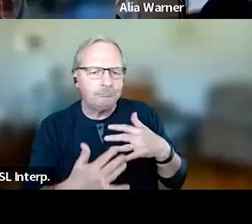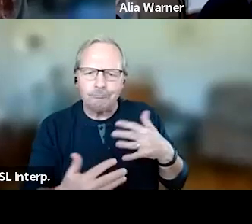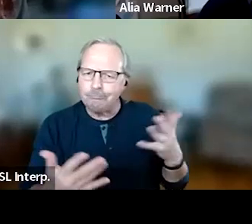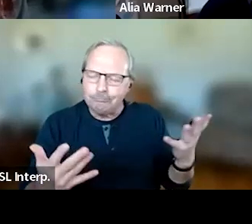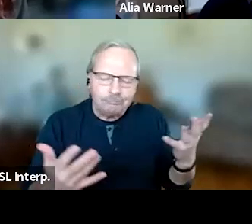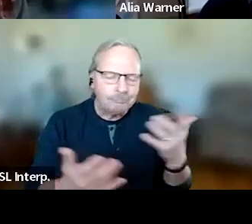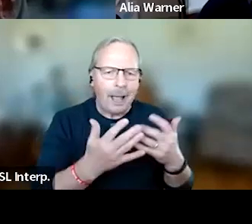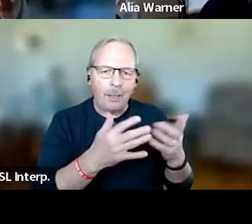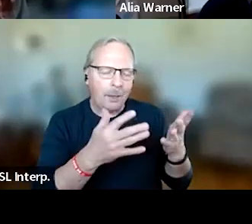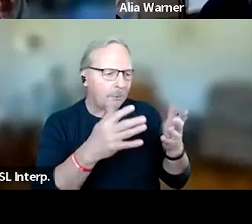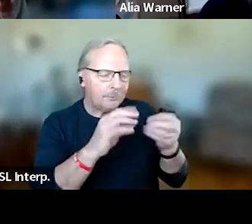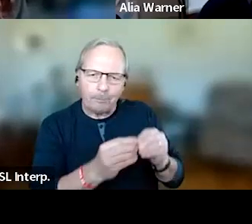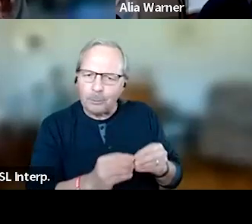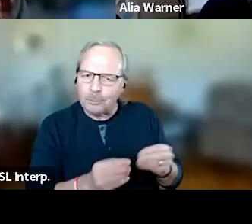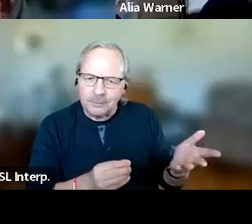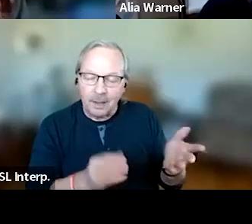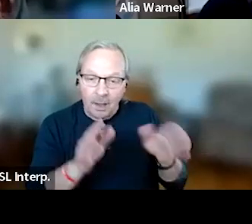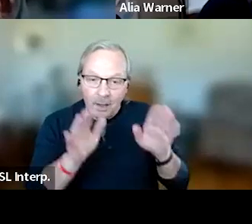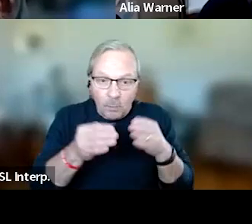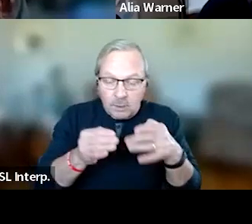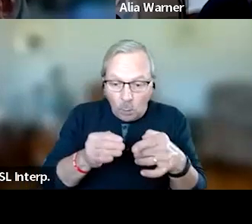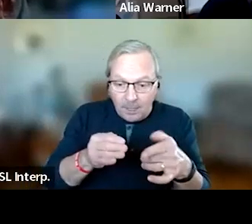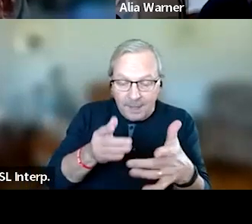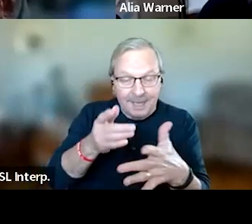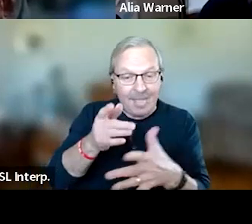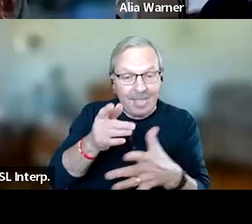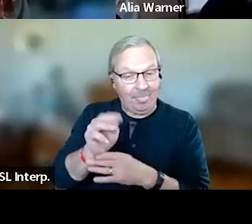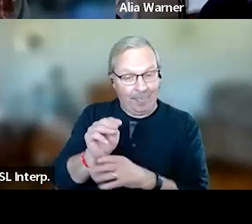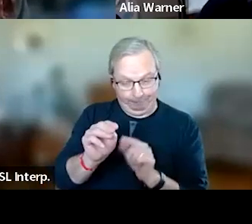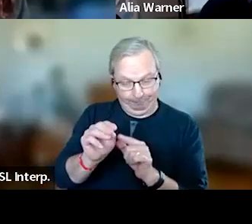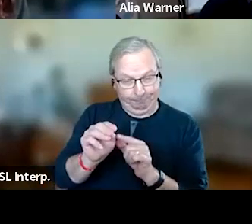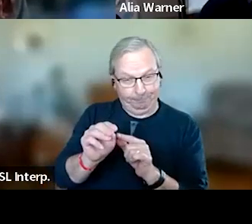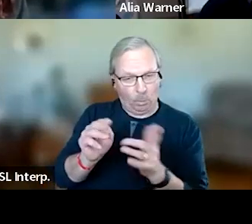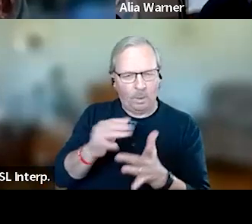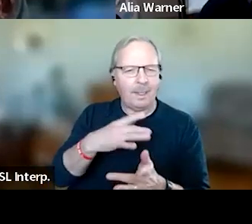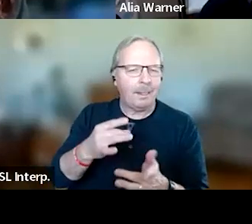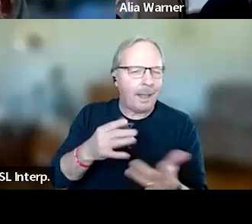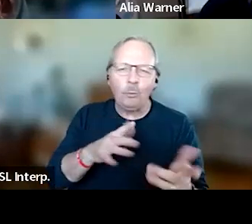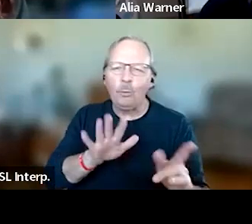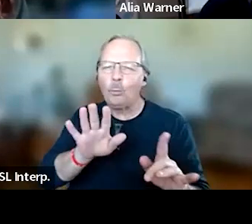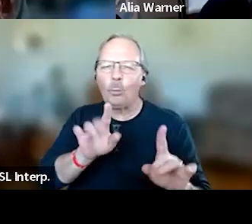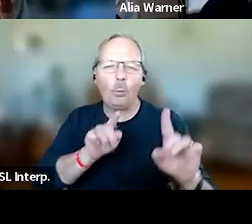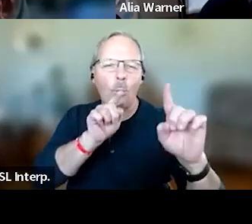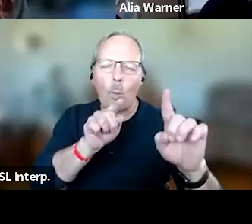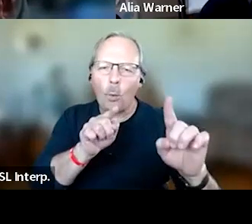And so focusing on what makes that person them is really important. Like what do they like, what are their goals? What do they see in their future?